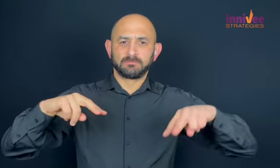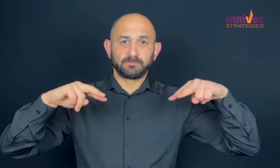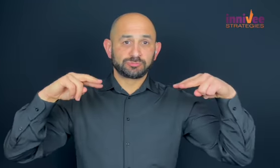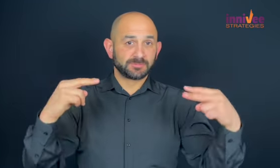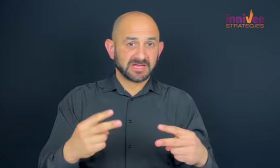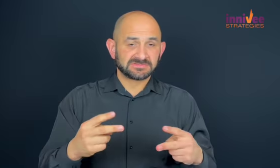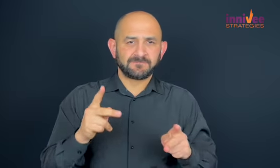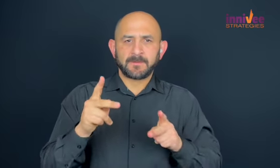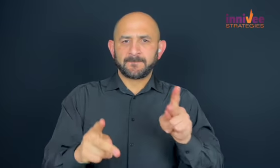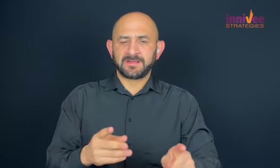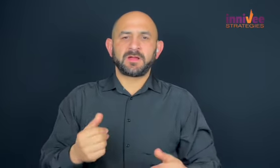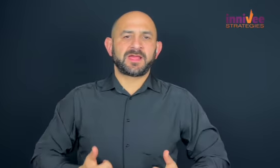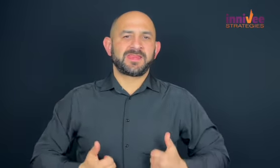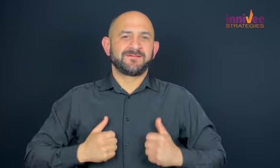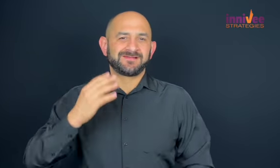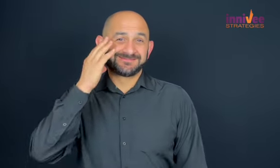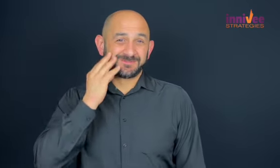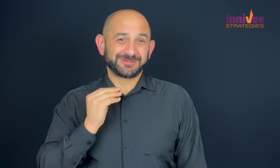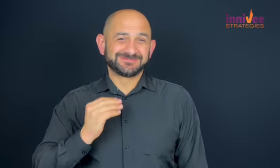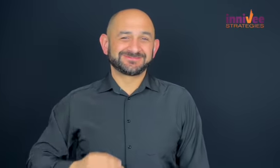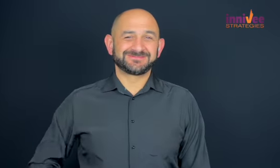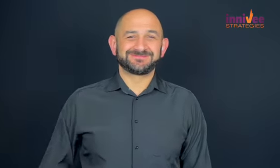perspectives, people, and lived experiences.